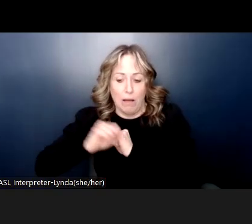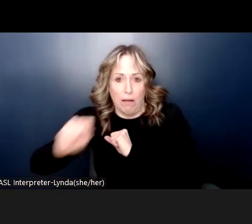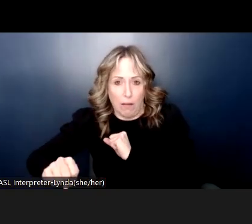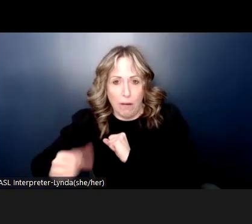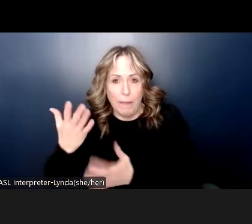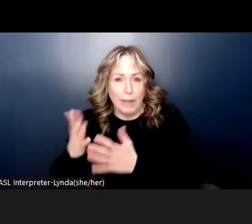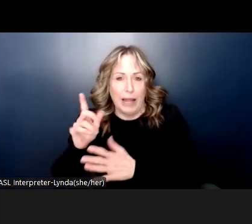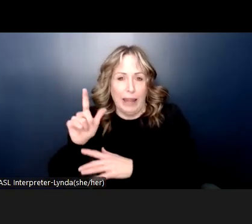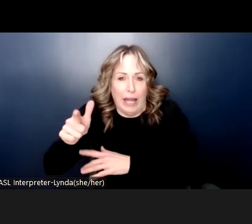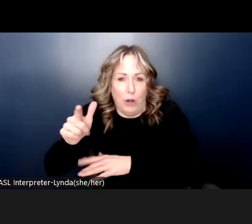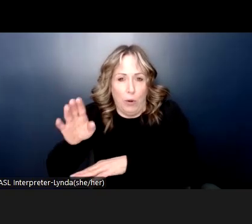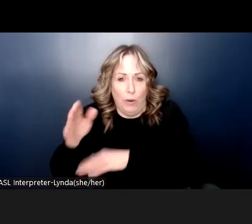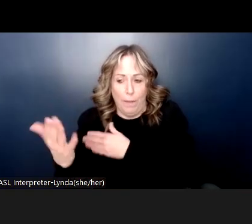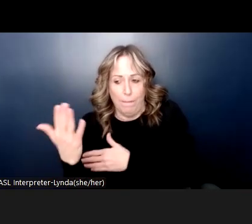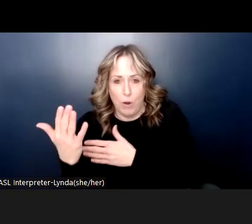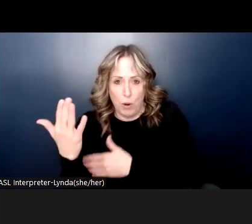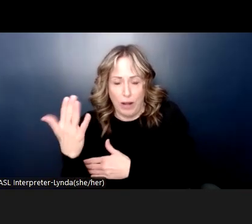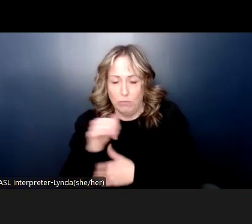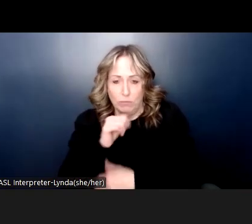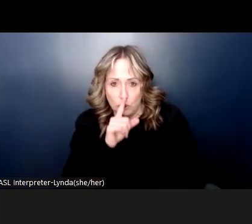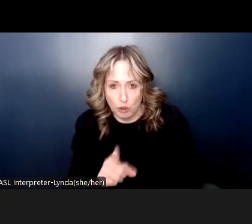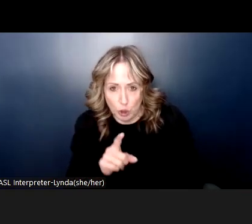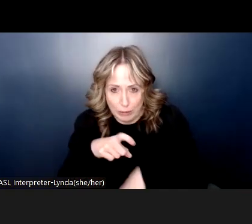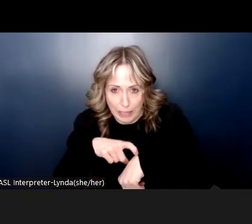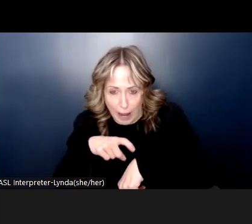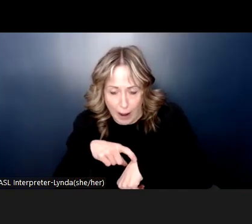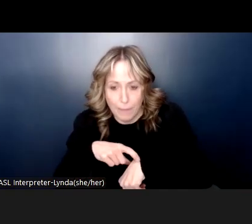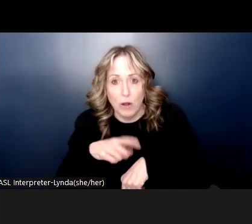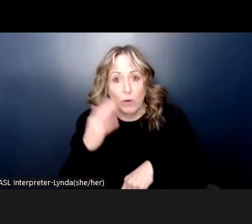We can't tell for sure, but we know everybody is trying to get all the work done that they can.